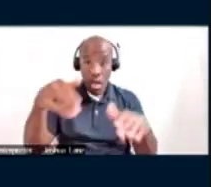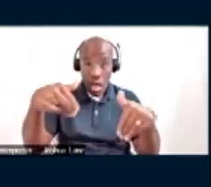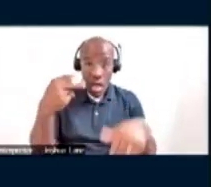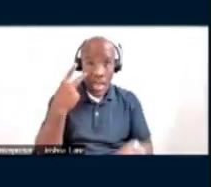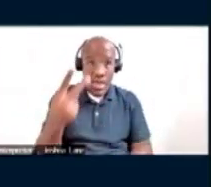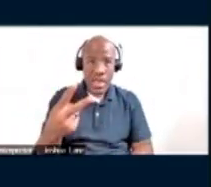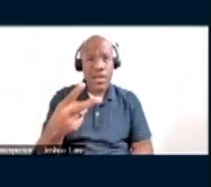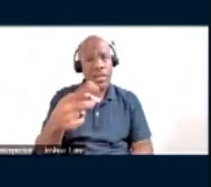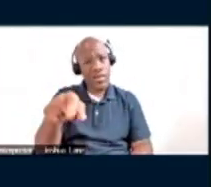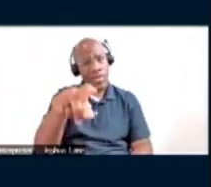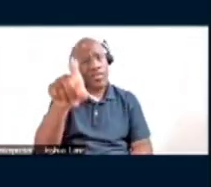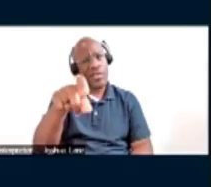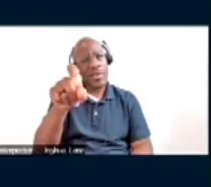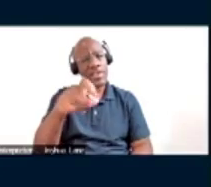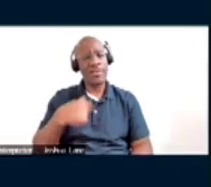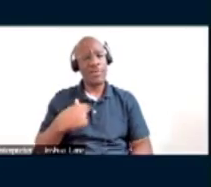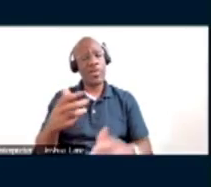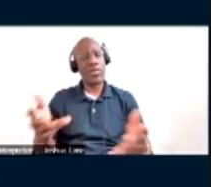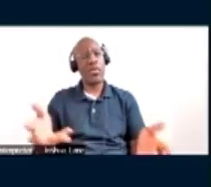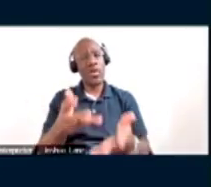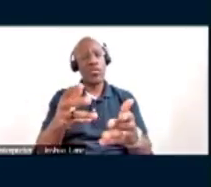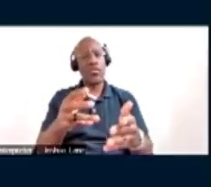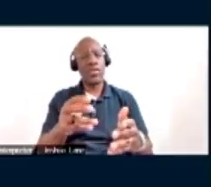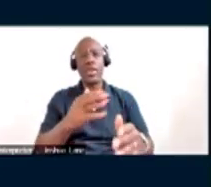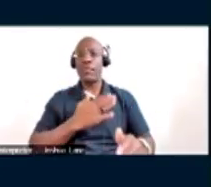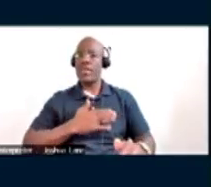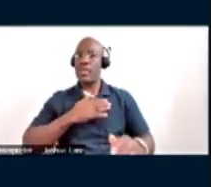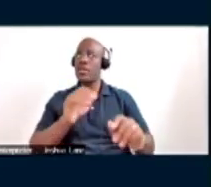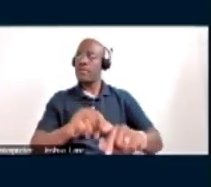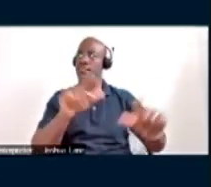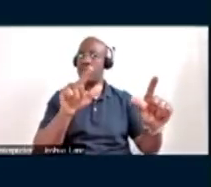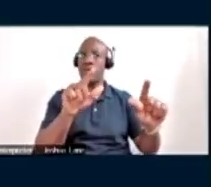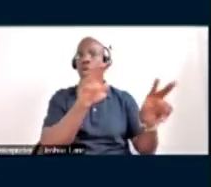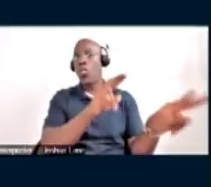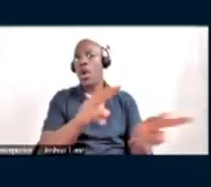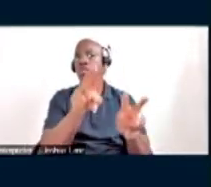It's a 30-minute training. It's aimed at raising awareness